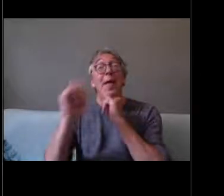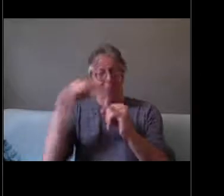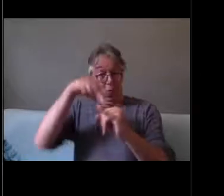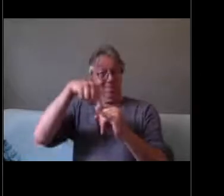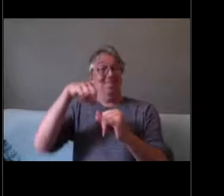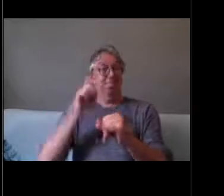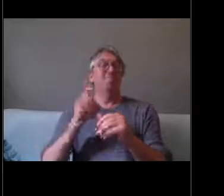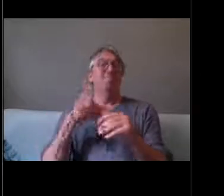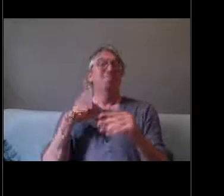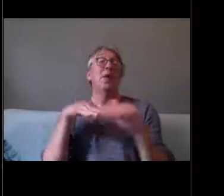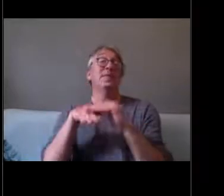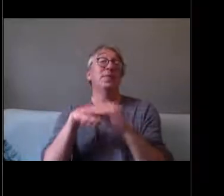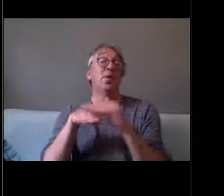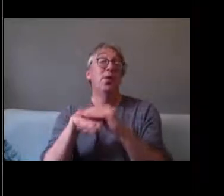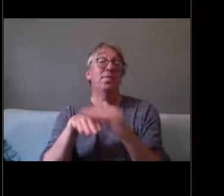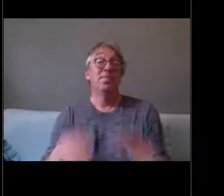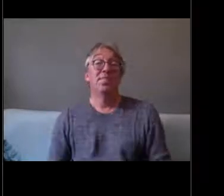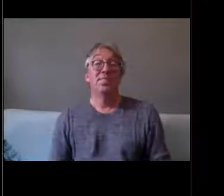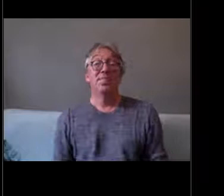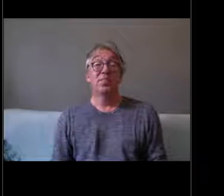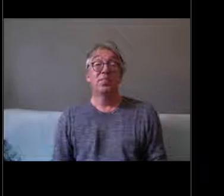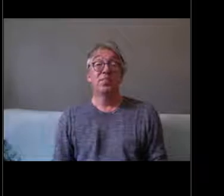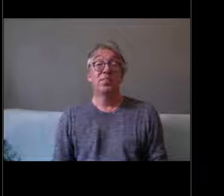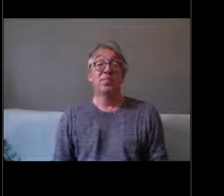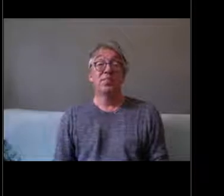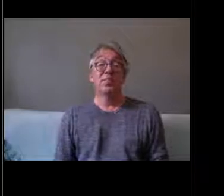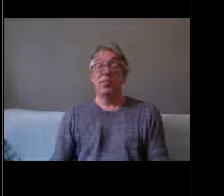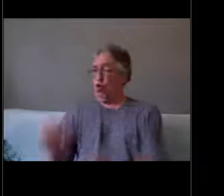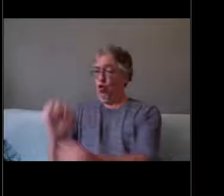Matching the volunteer to an assignment needs to be done carefully.